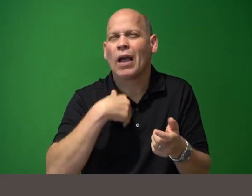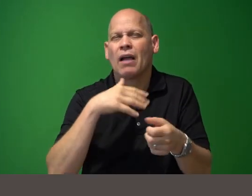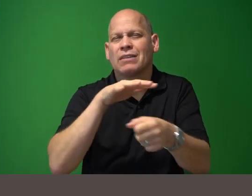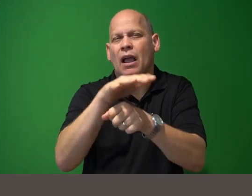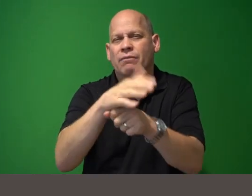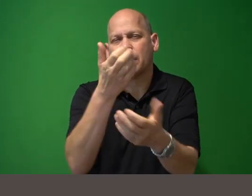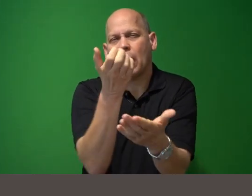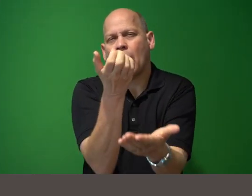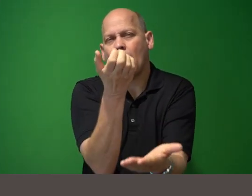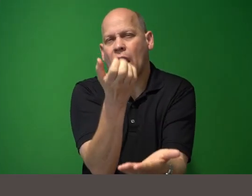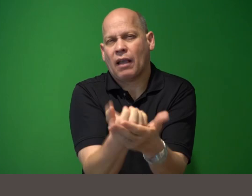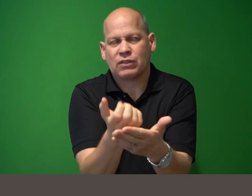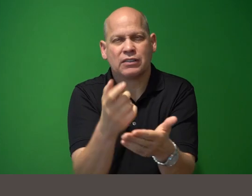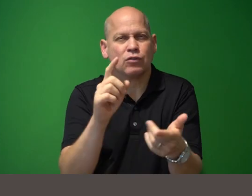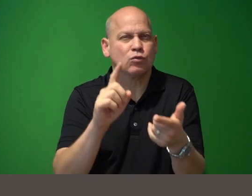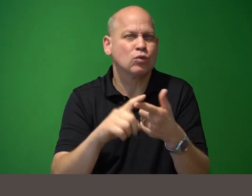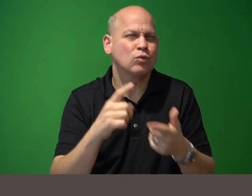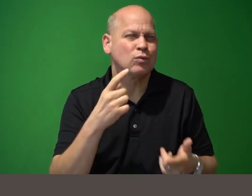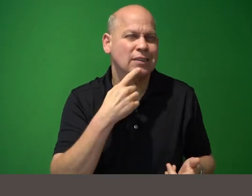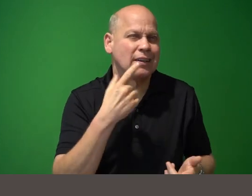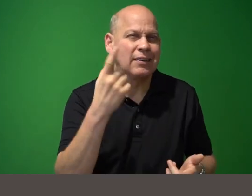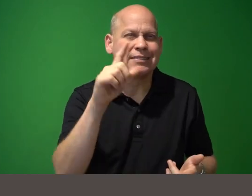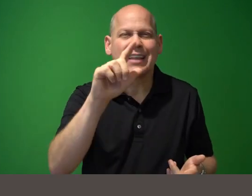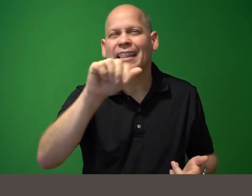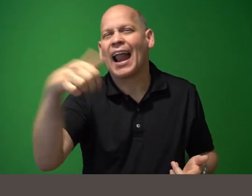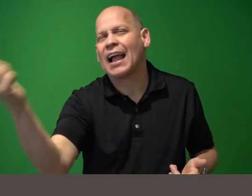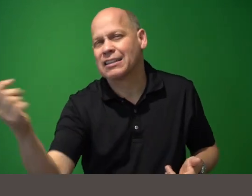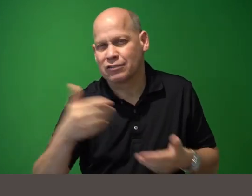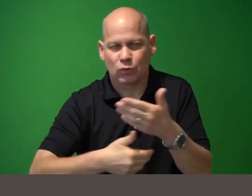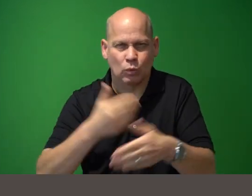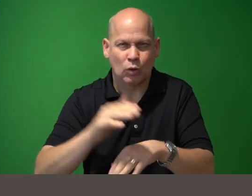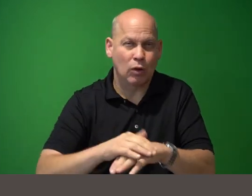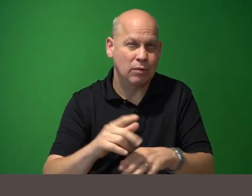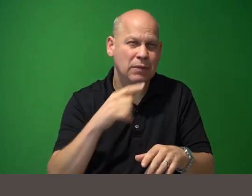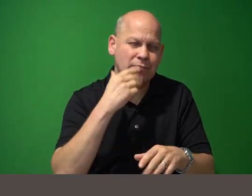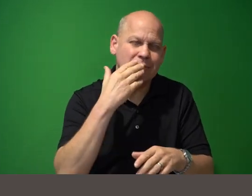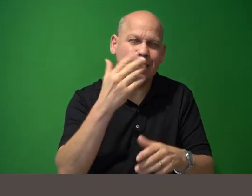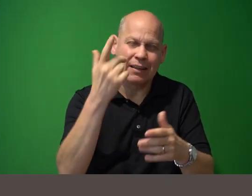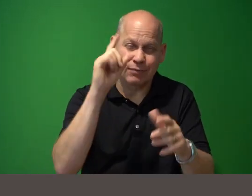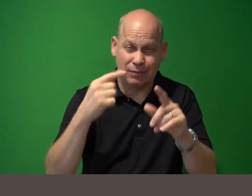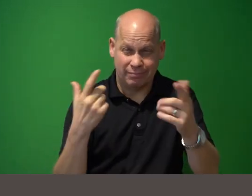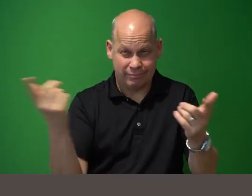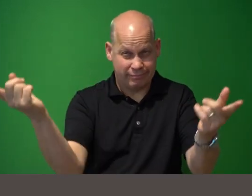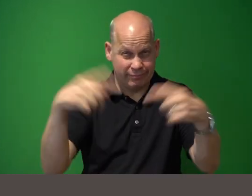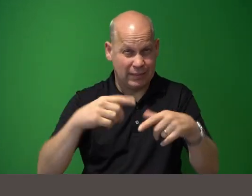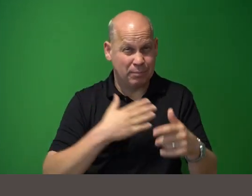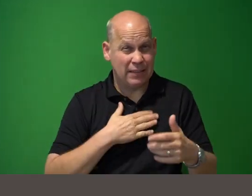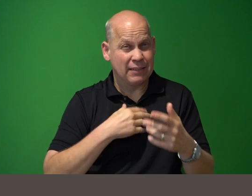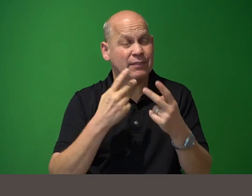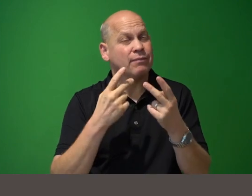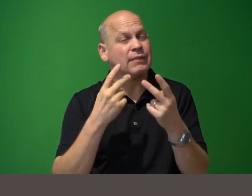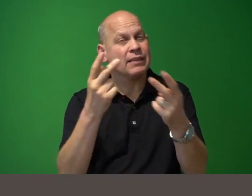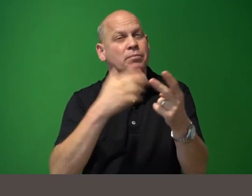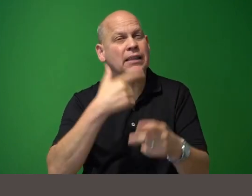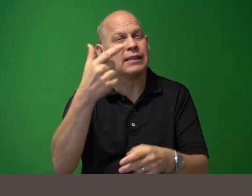to claim that something else is going on. Thanks for attending. Please visit my GitHub for more information.